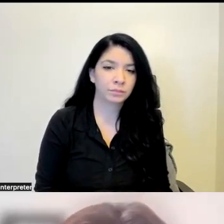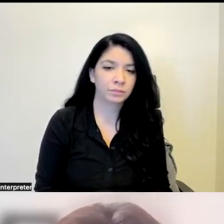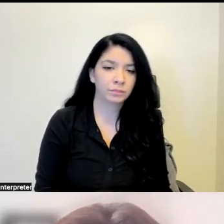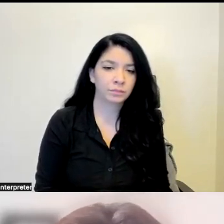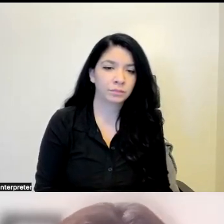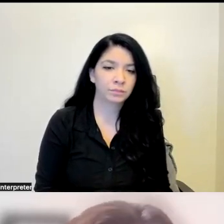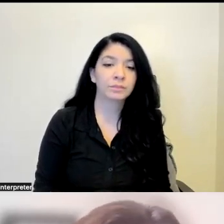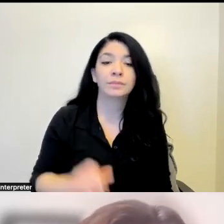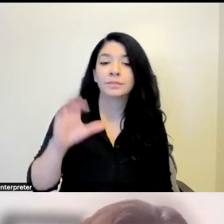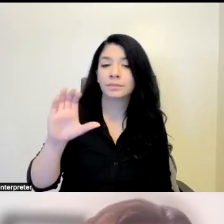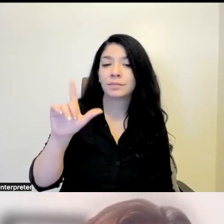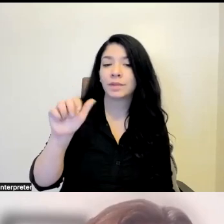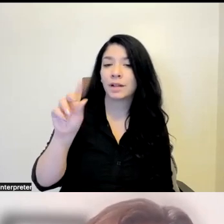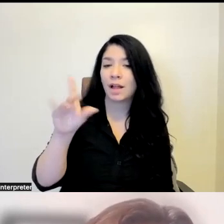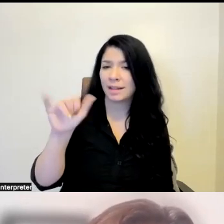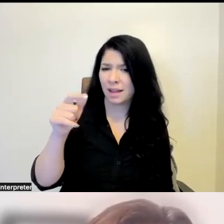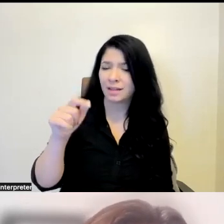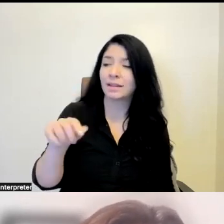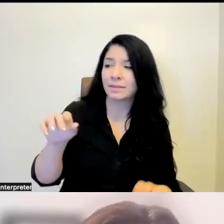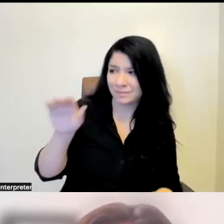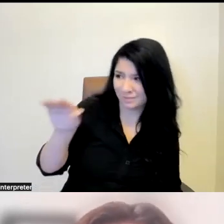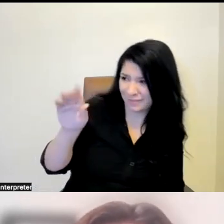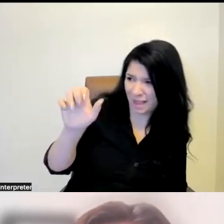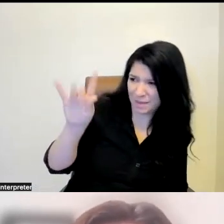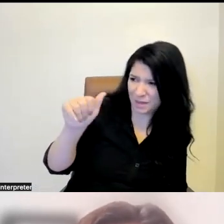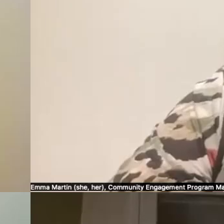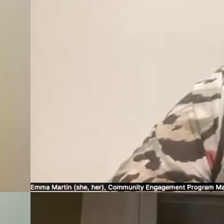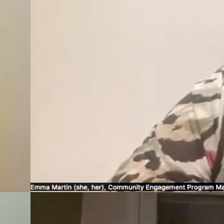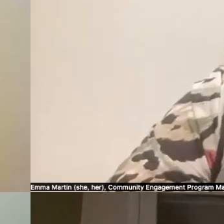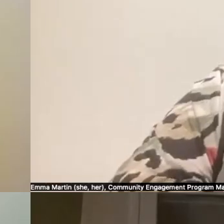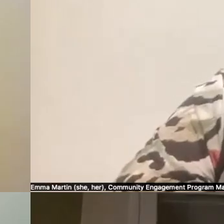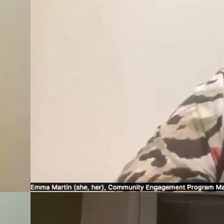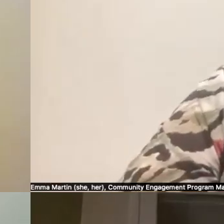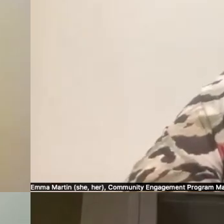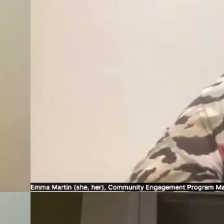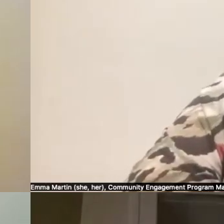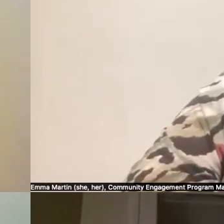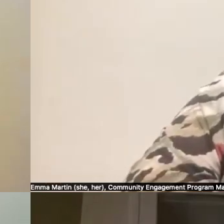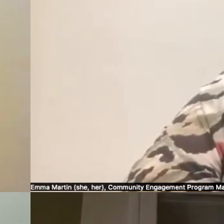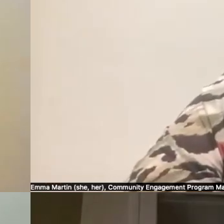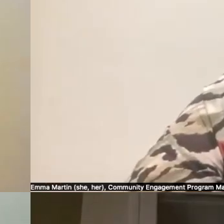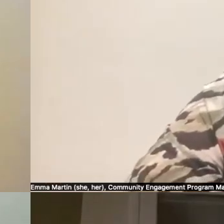This is Claudia. Emma, if you want to stop screen sharing, we'll have all the architecture available. Thank you.